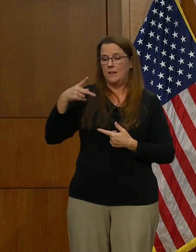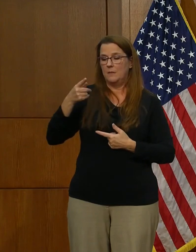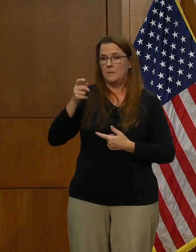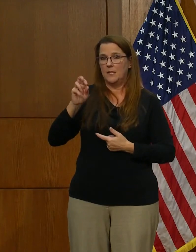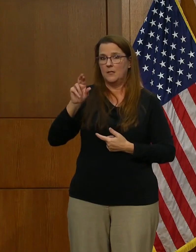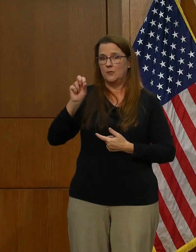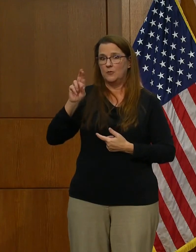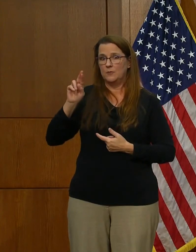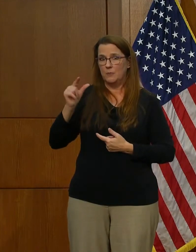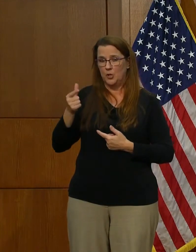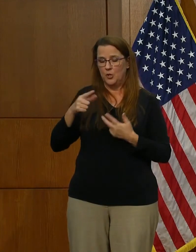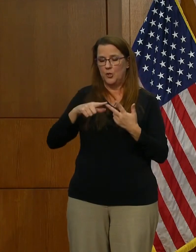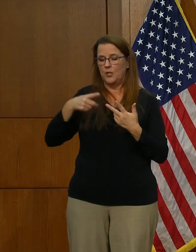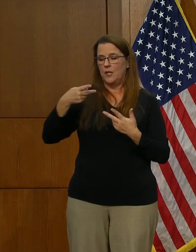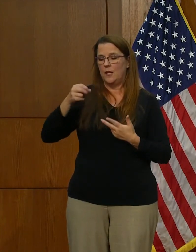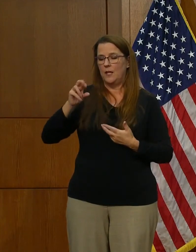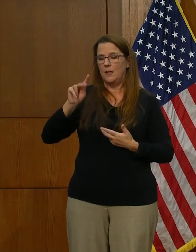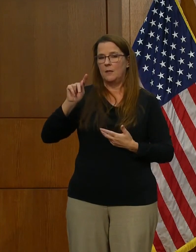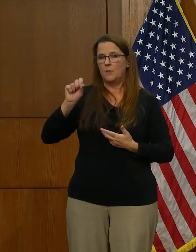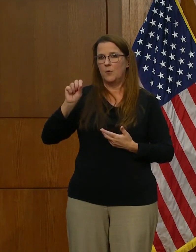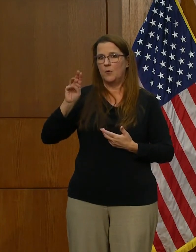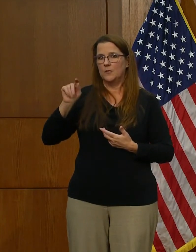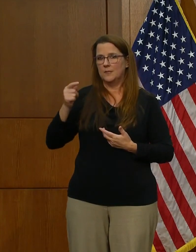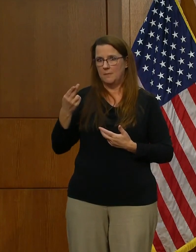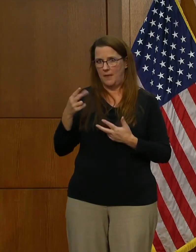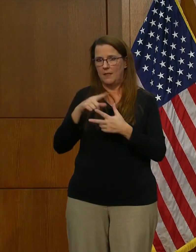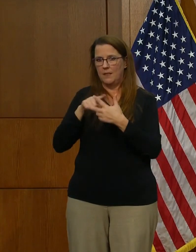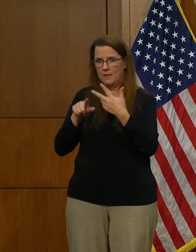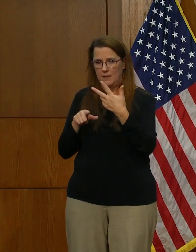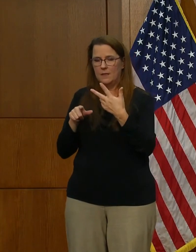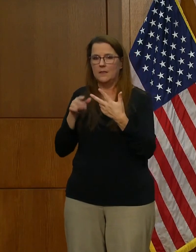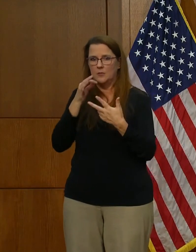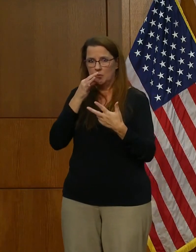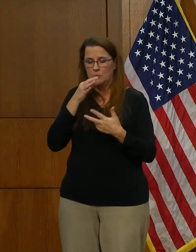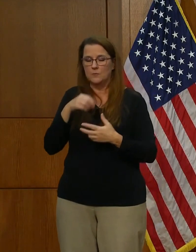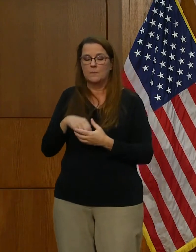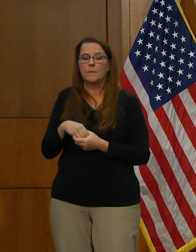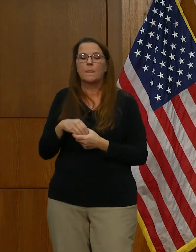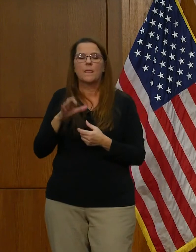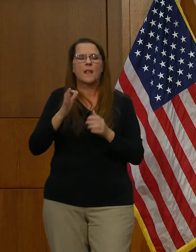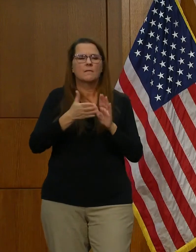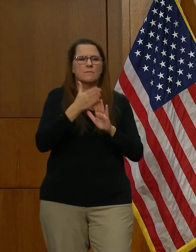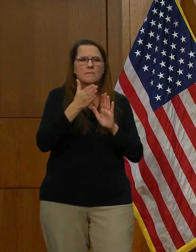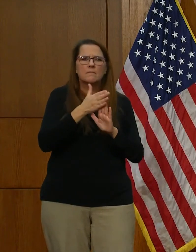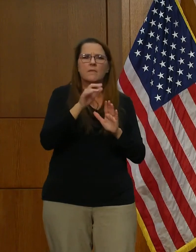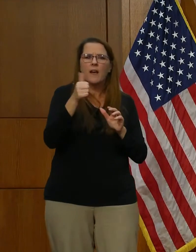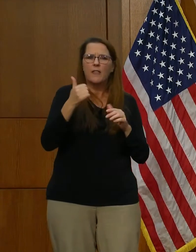DANVILLE, PETERSBURG AND PORTSMOUTH. WE'RE SCHEDULING